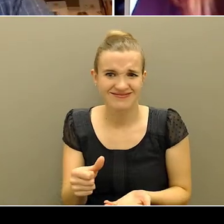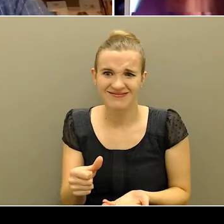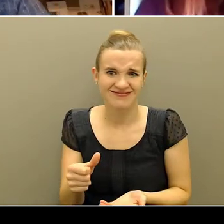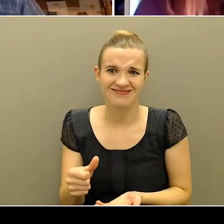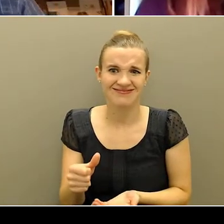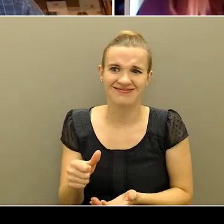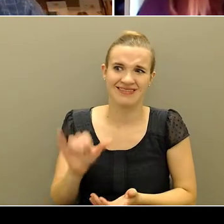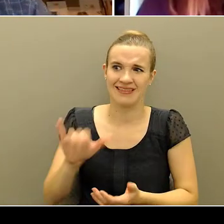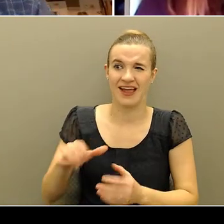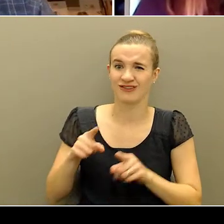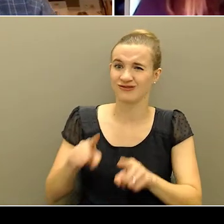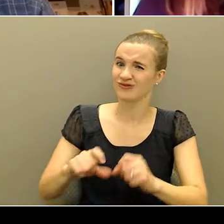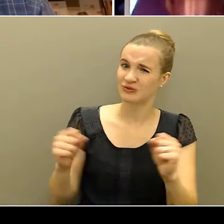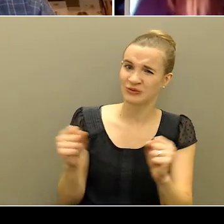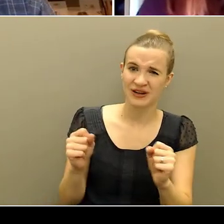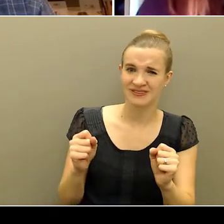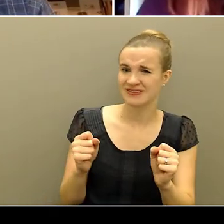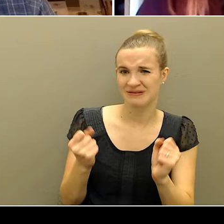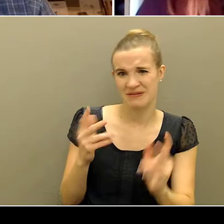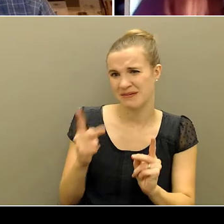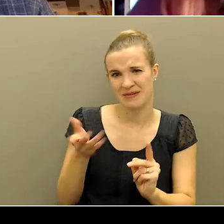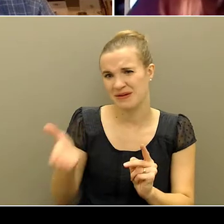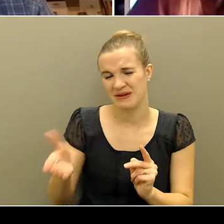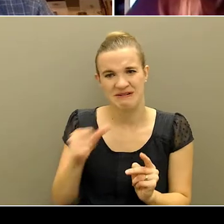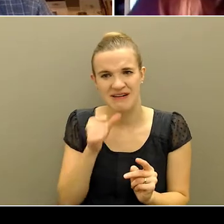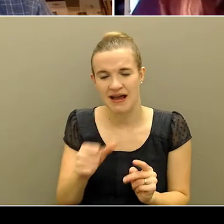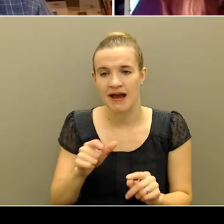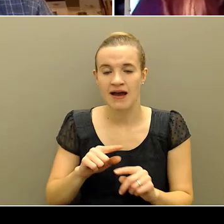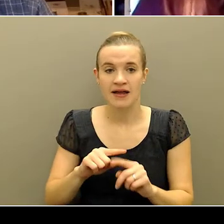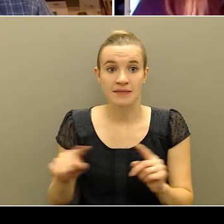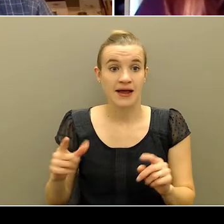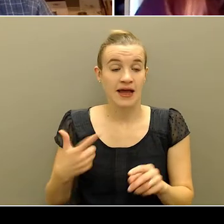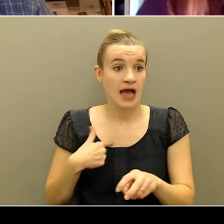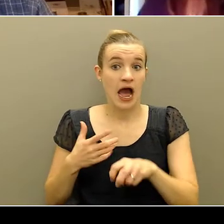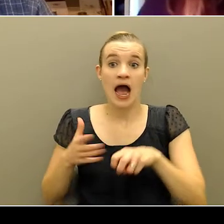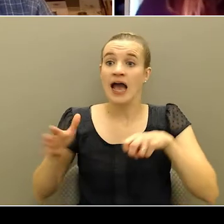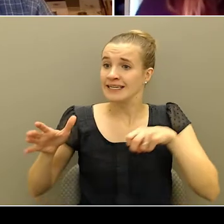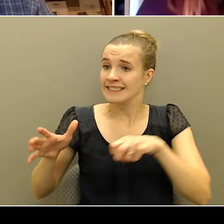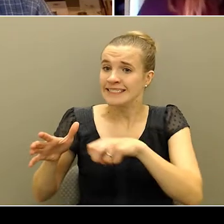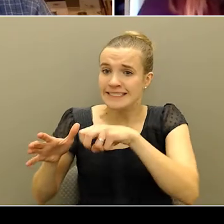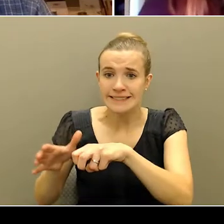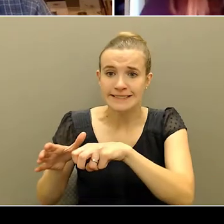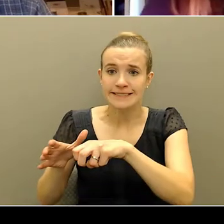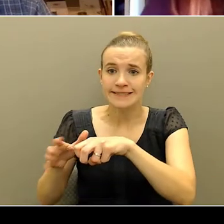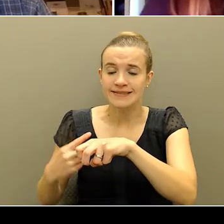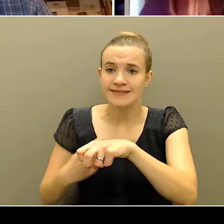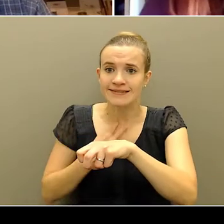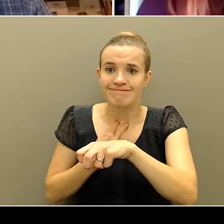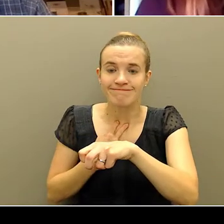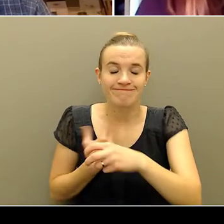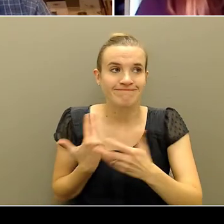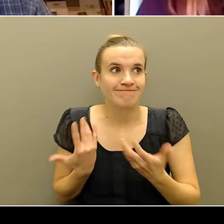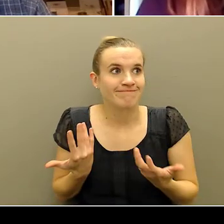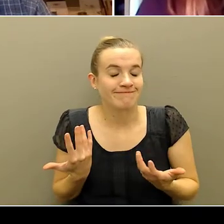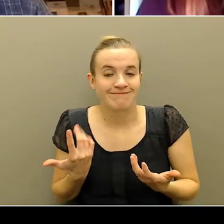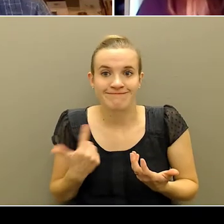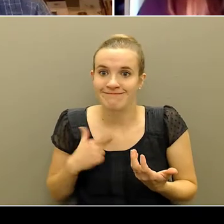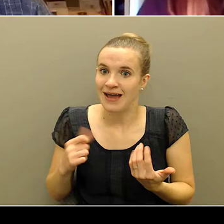just, I just had a wait. You know I just, I just had a wait and so I I knew somebody would come along eventually and you know I just was a little mad at